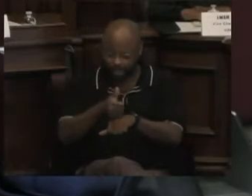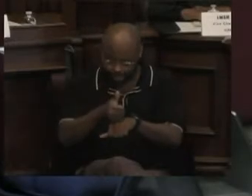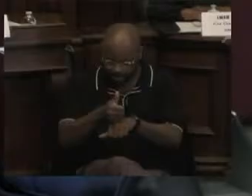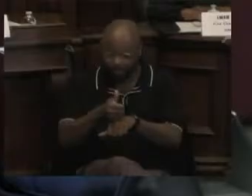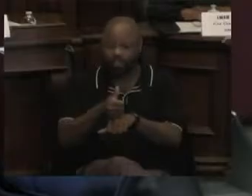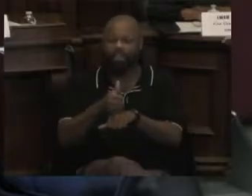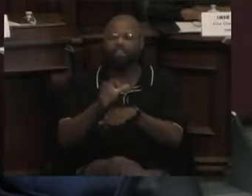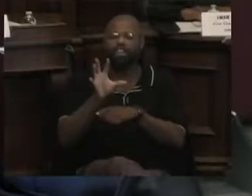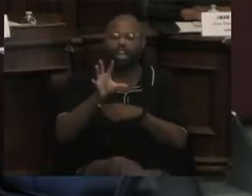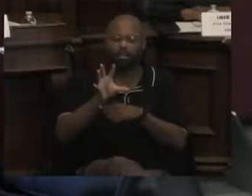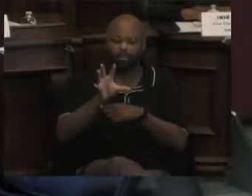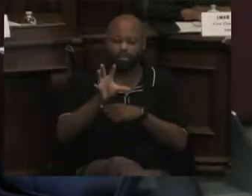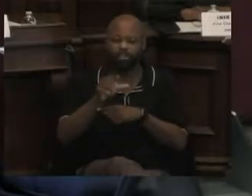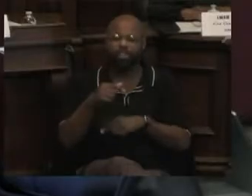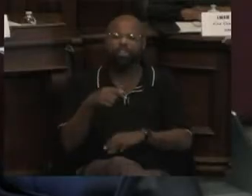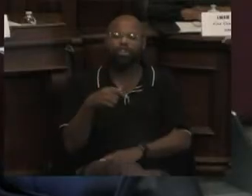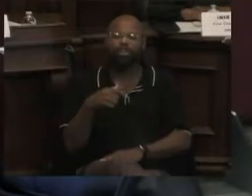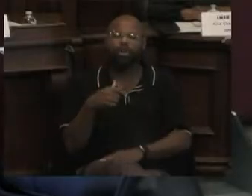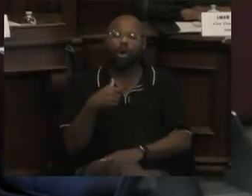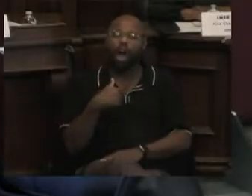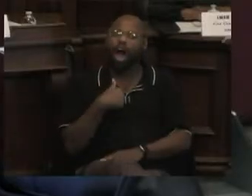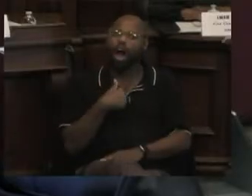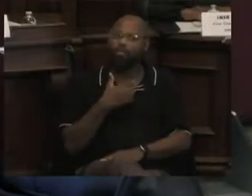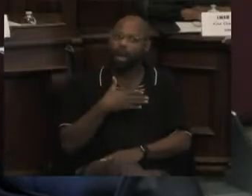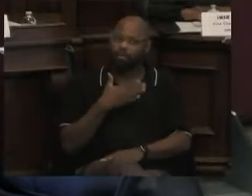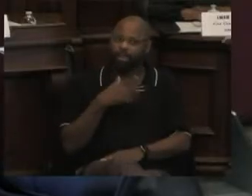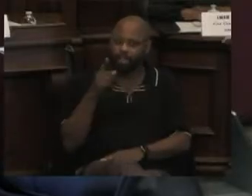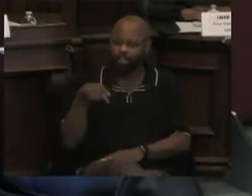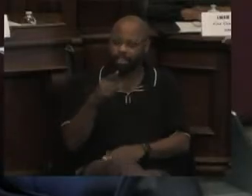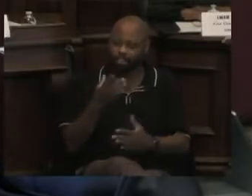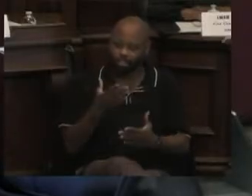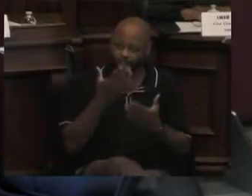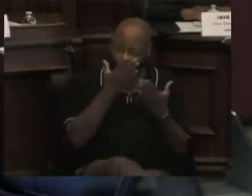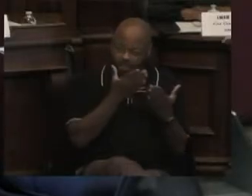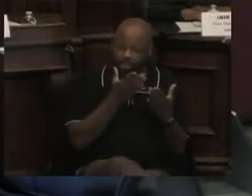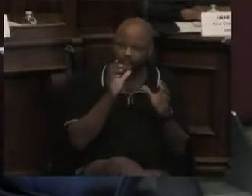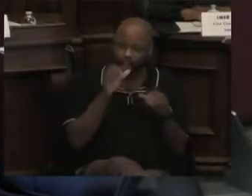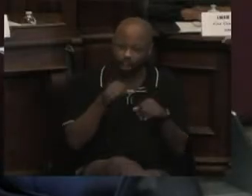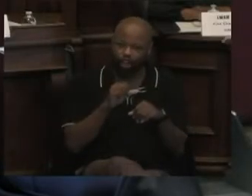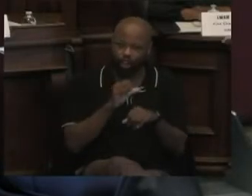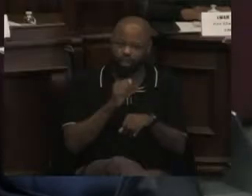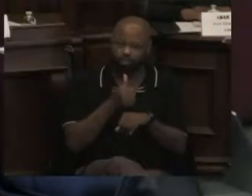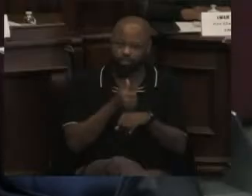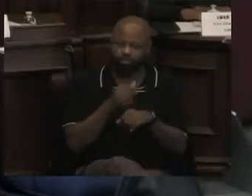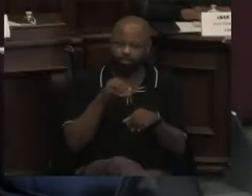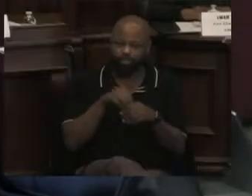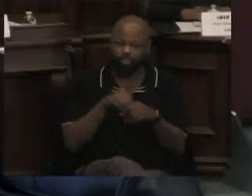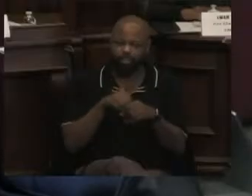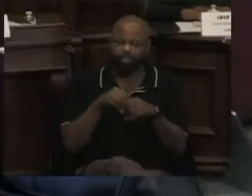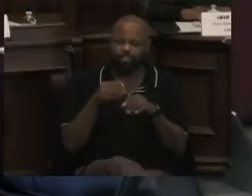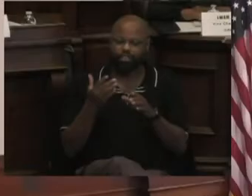slightly more correlated with the placement of the cameras.